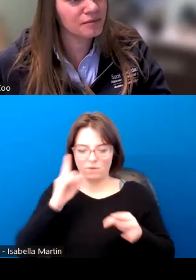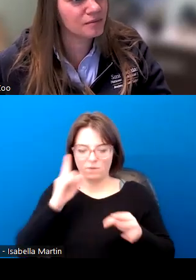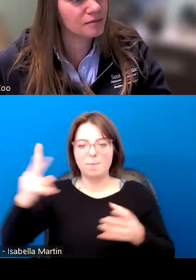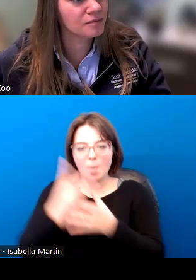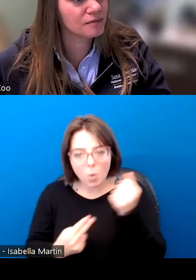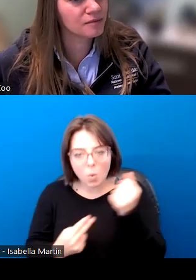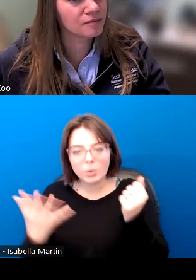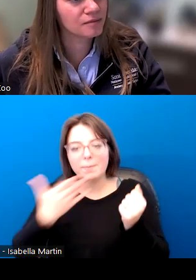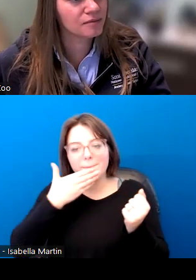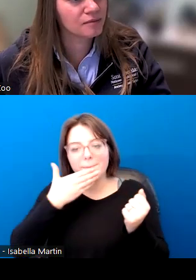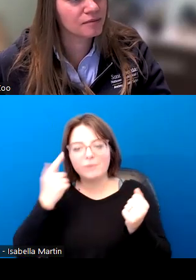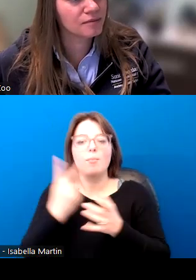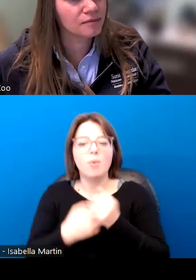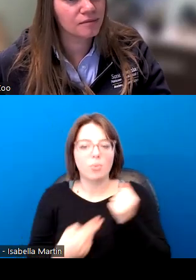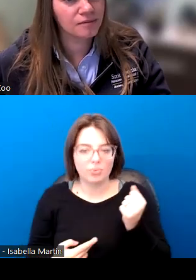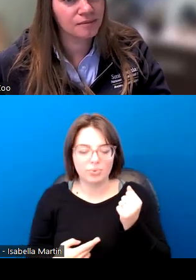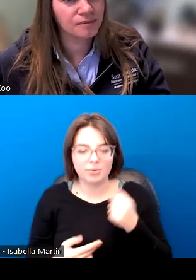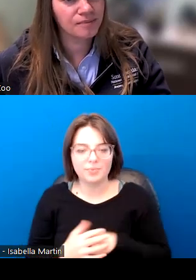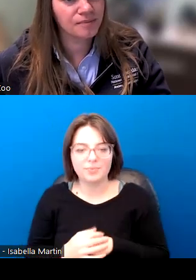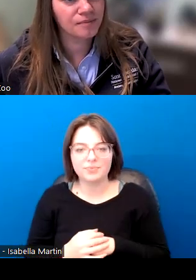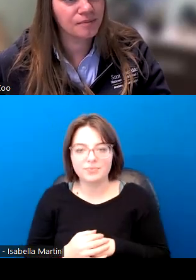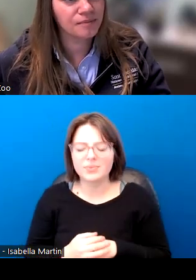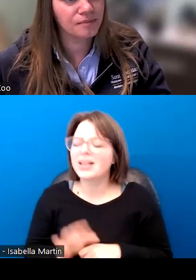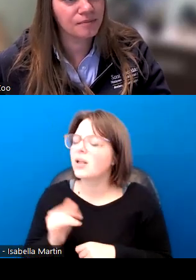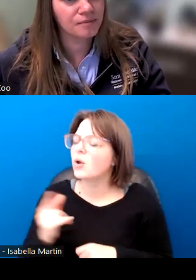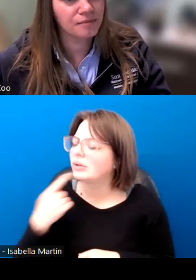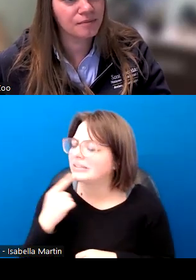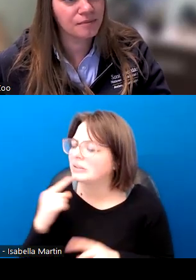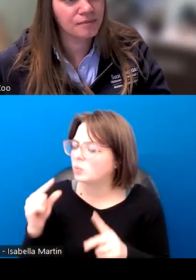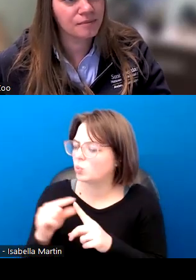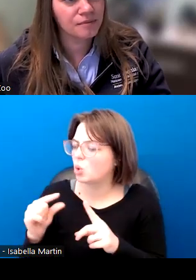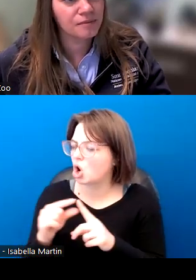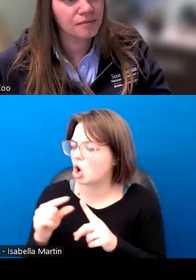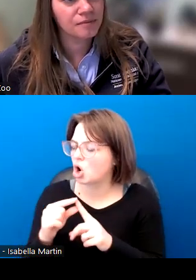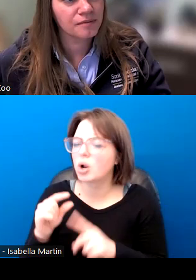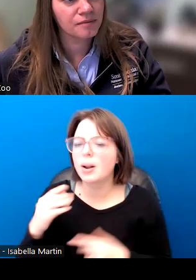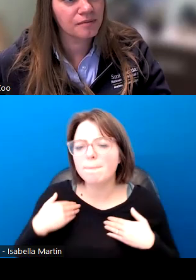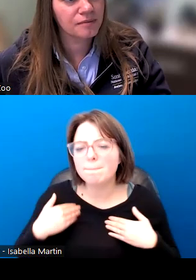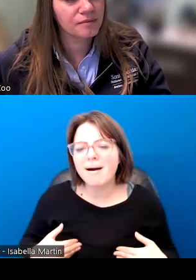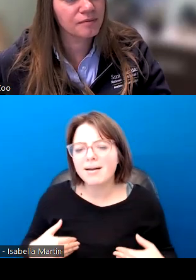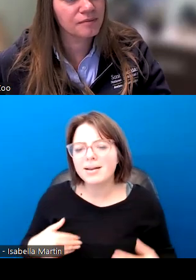Shellie: So you mentioned this word body conditioning how are you monitoring the health and overall